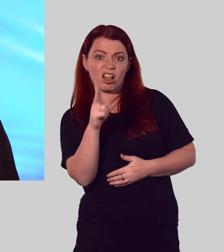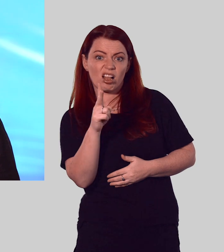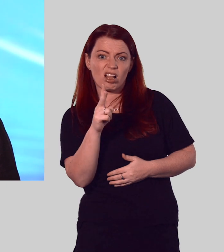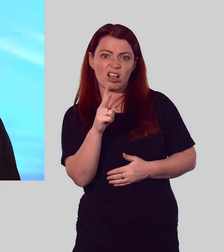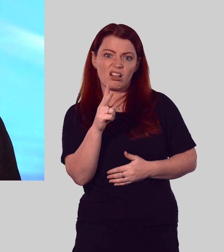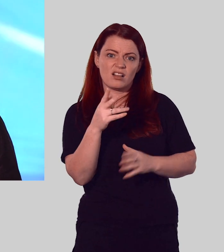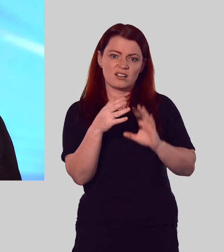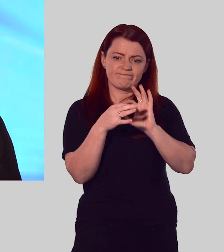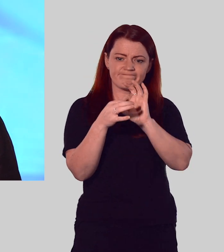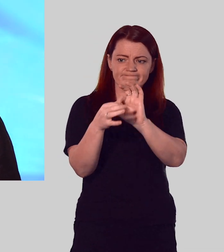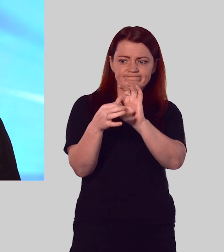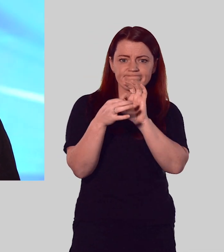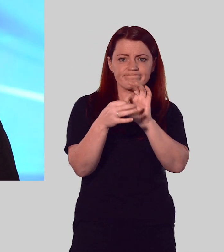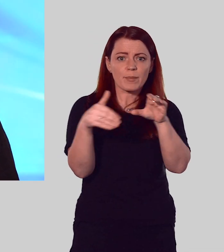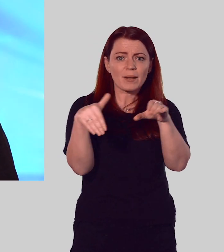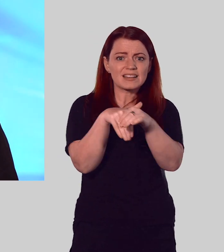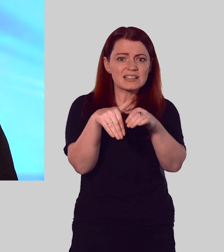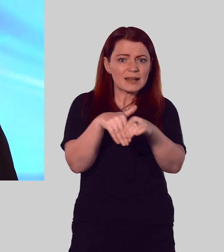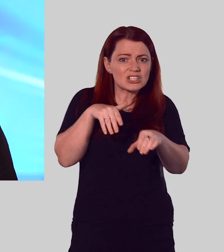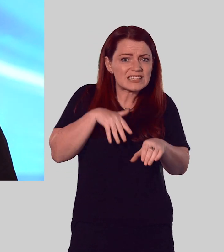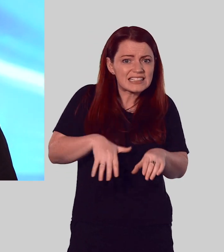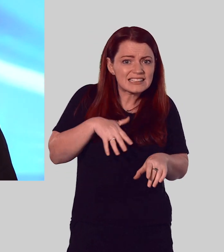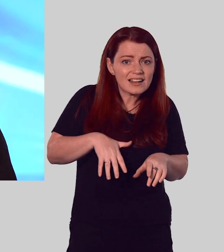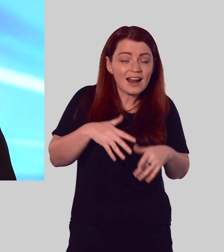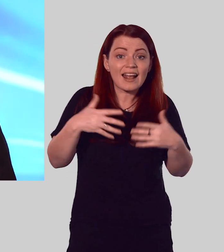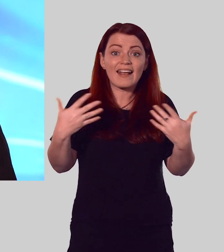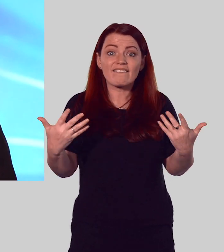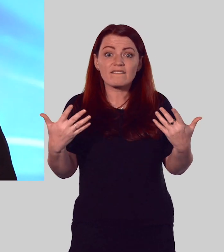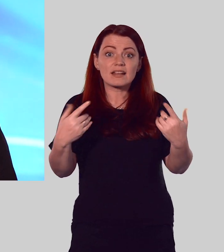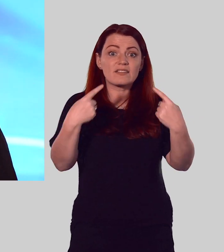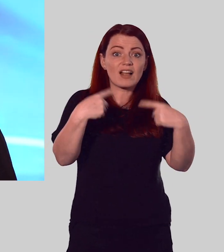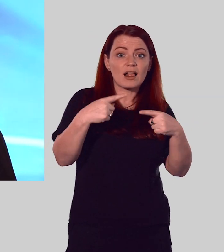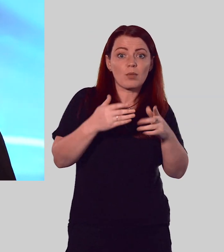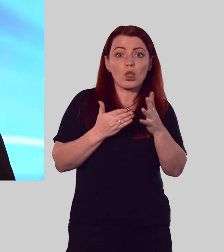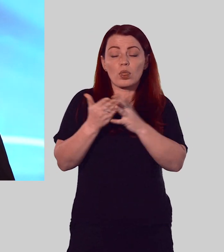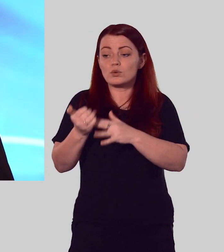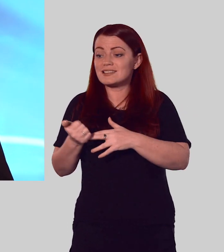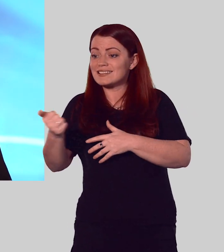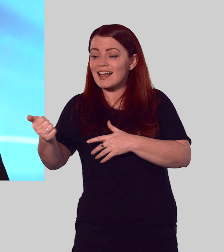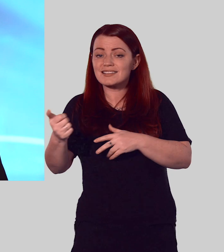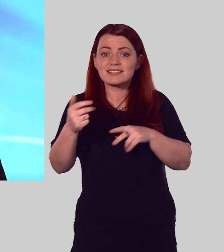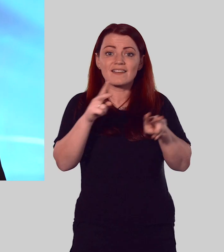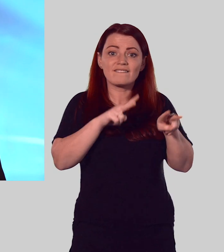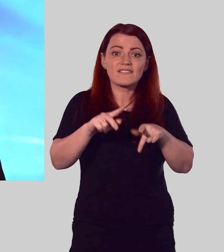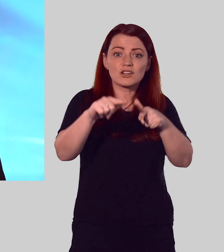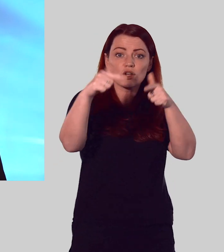required and if participation is available through text chat video chat or audio chat.